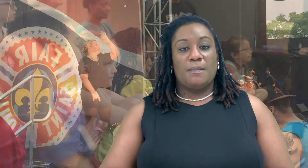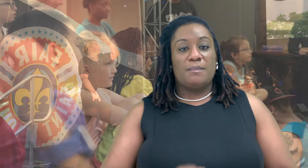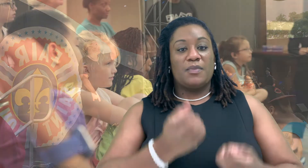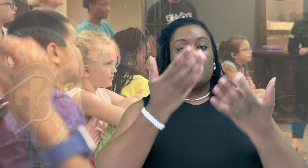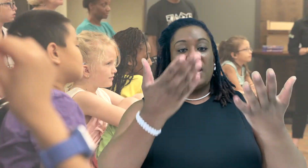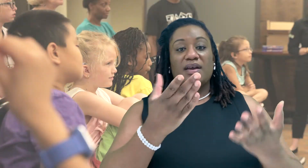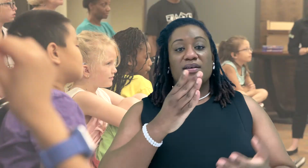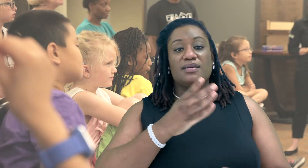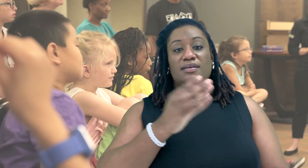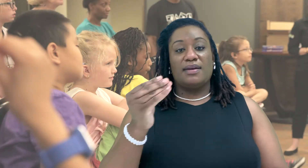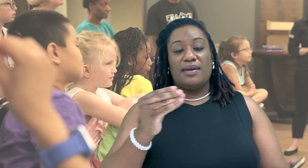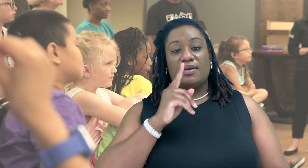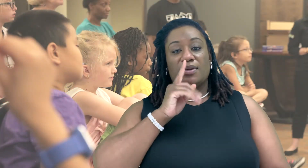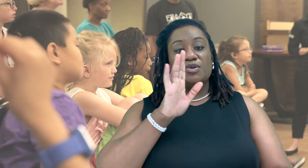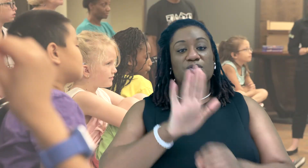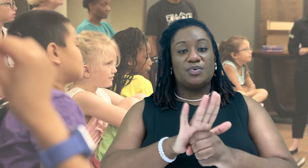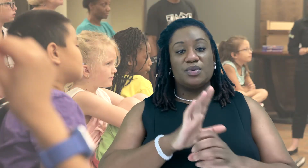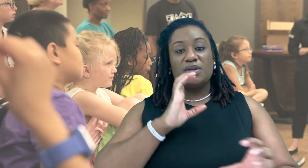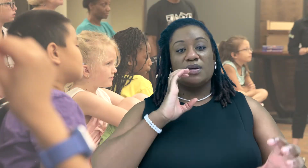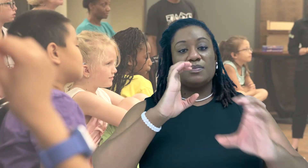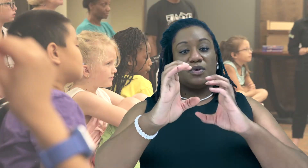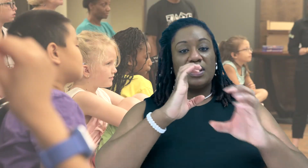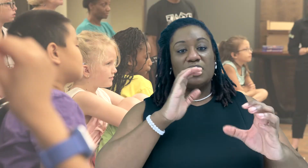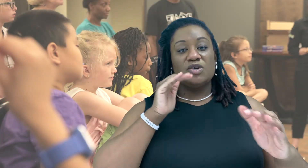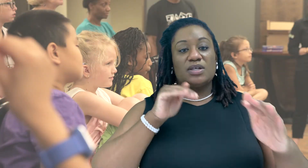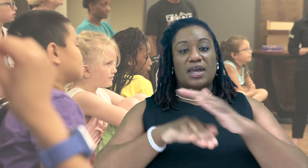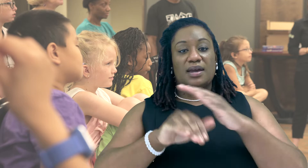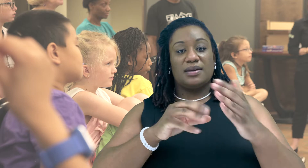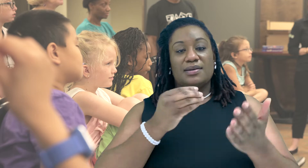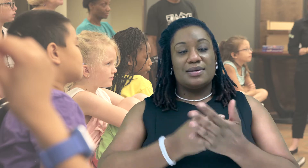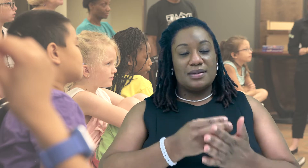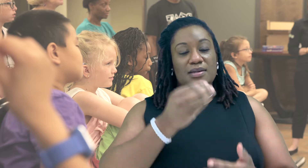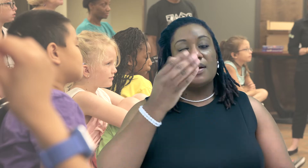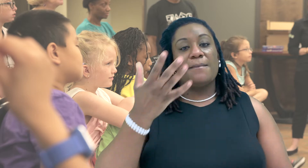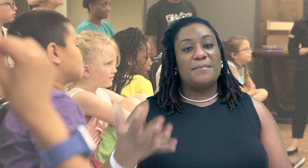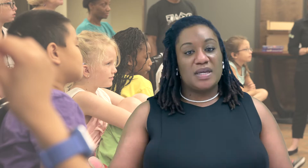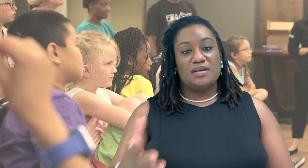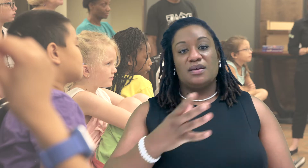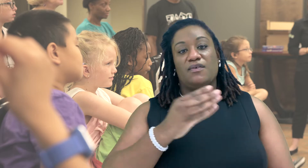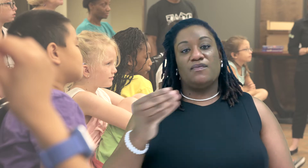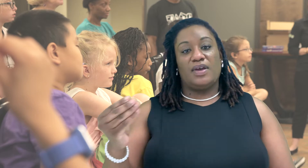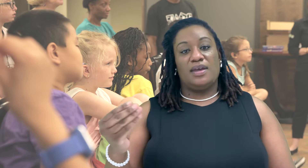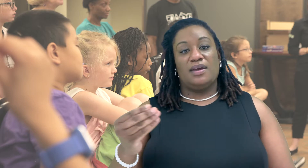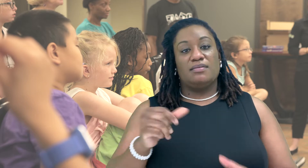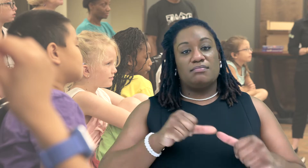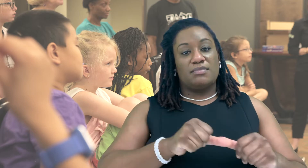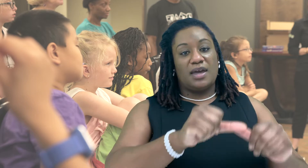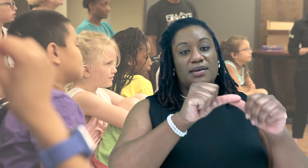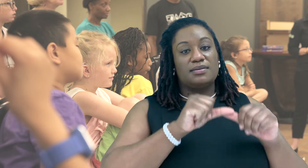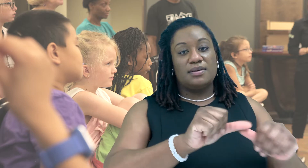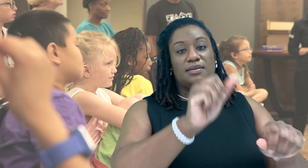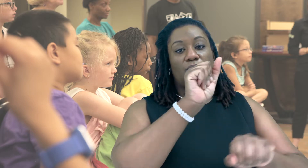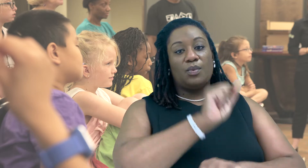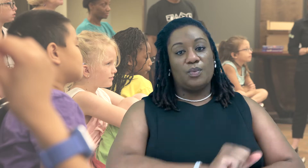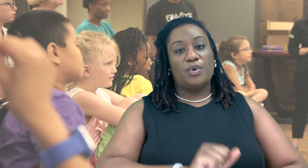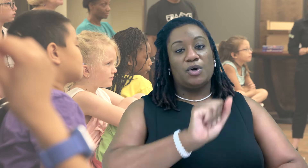Providing and ensuring communication access is an expensive and constant endeavor,